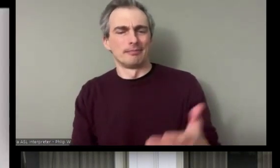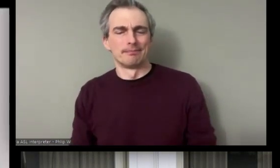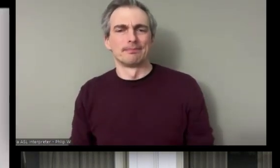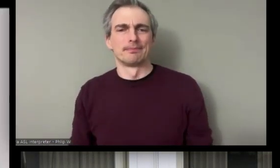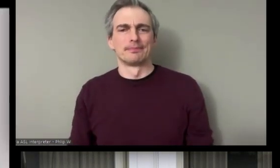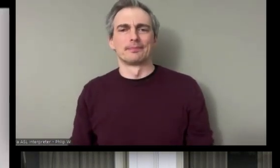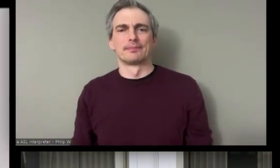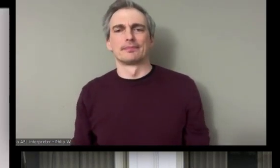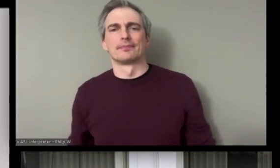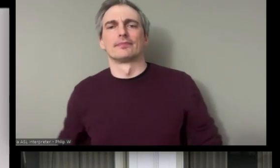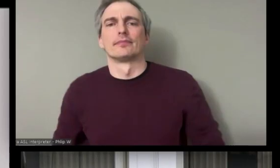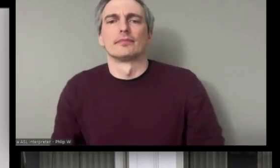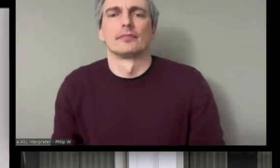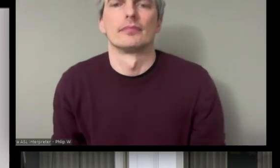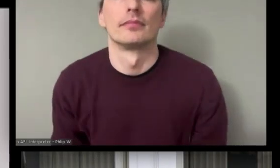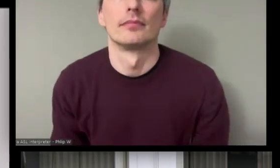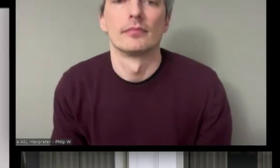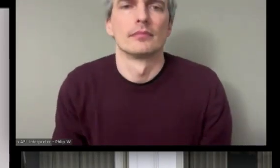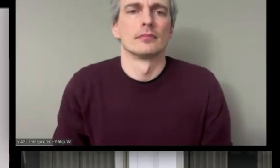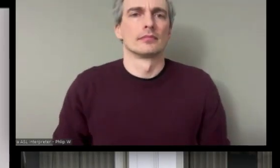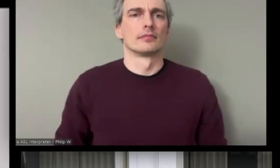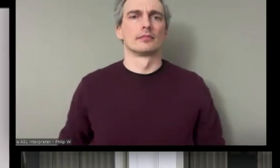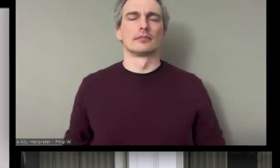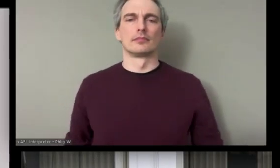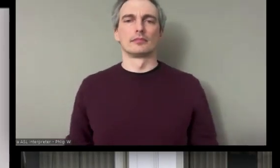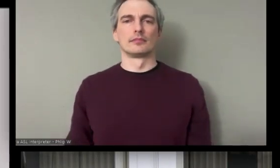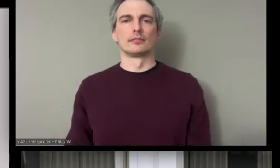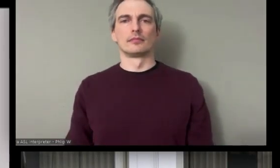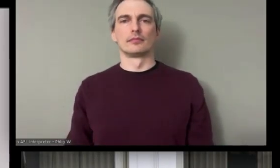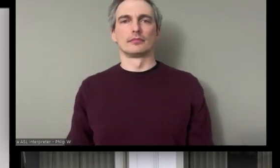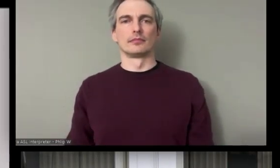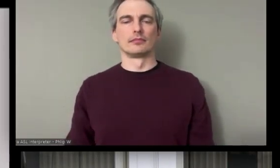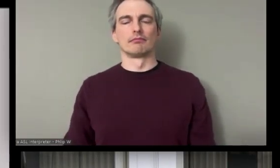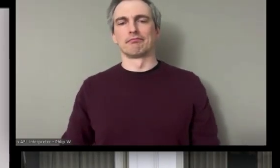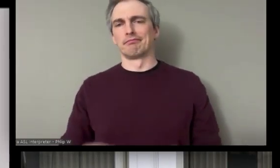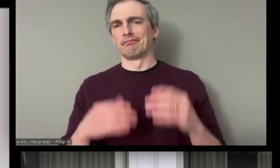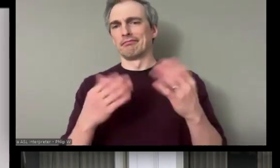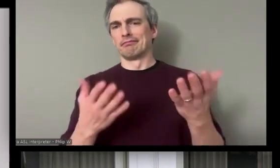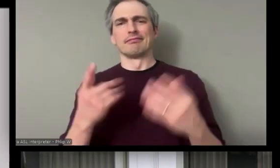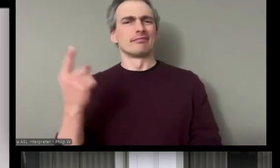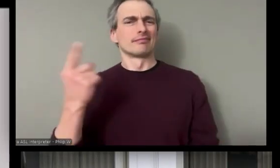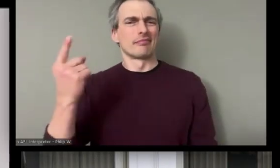All right. So this is something I really got into with doing virtual reality.